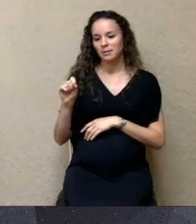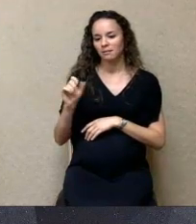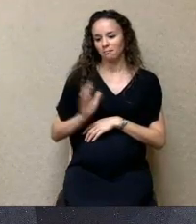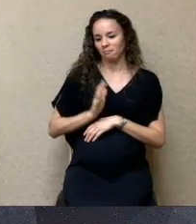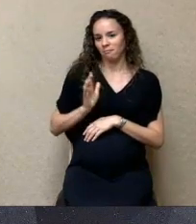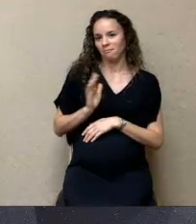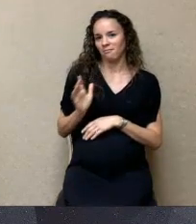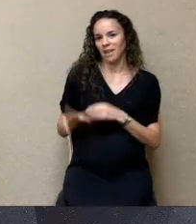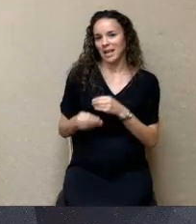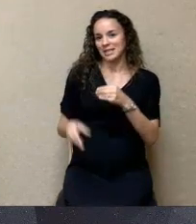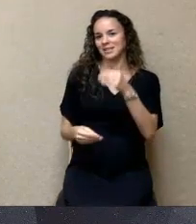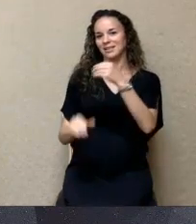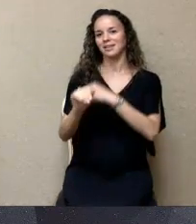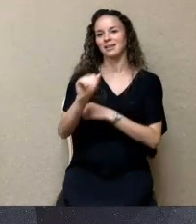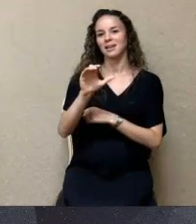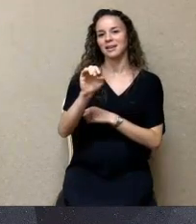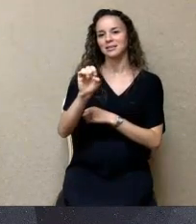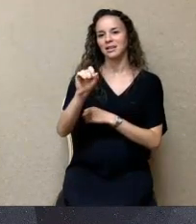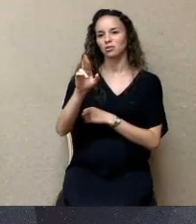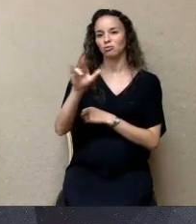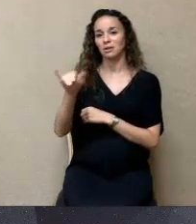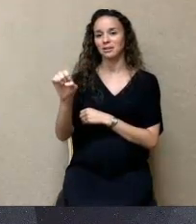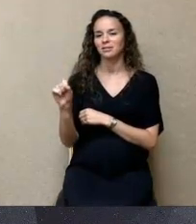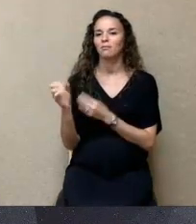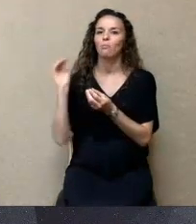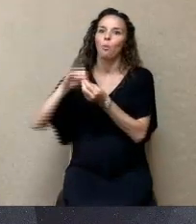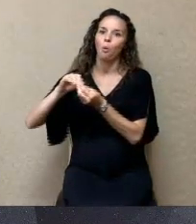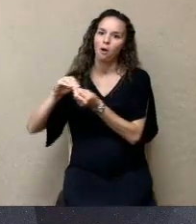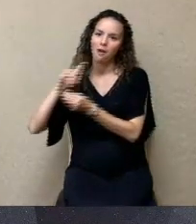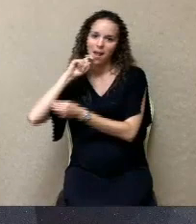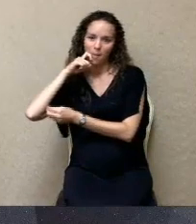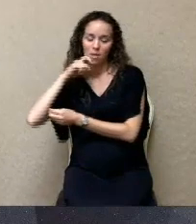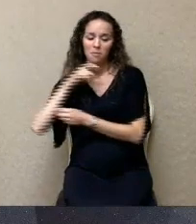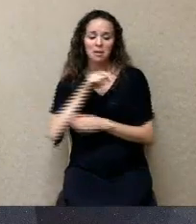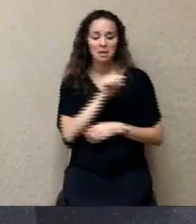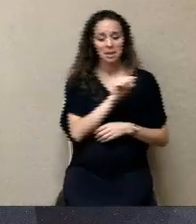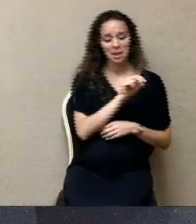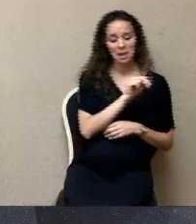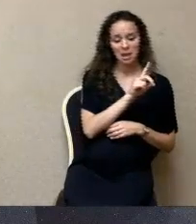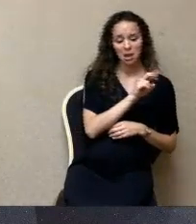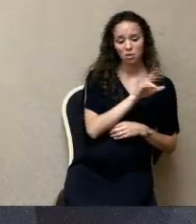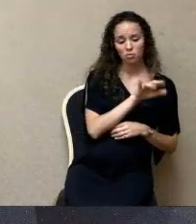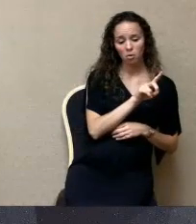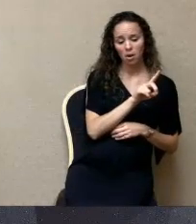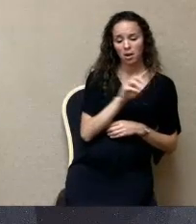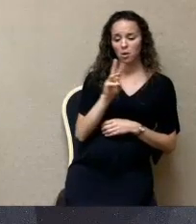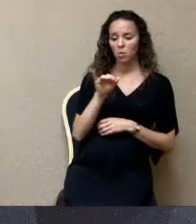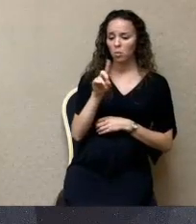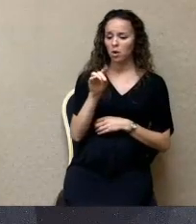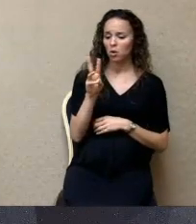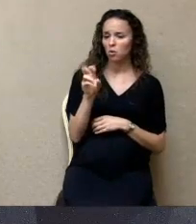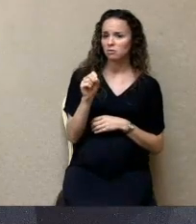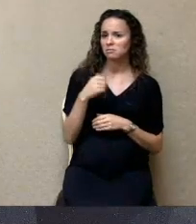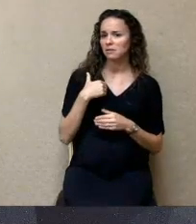options through Apple, but there are some on Android and Windows. Okay, thank you.